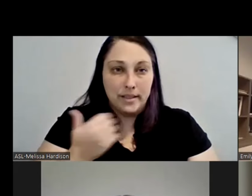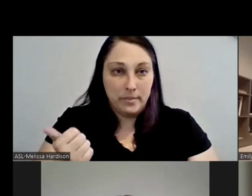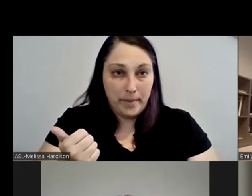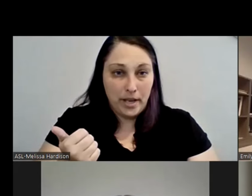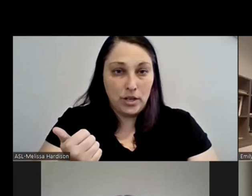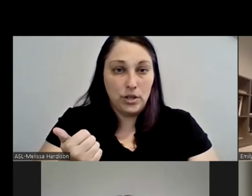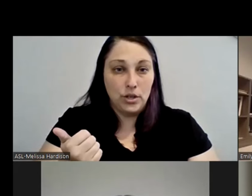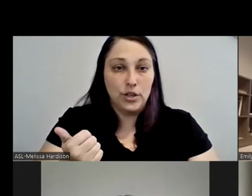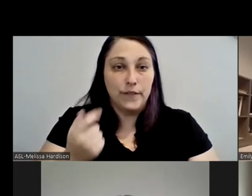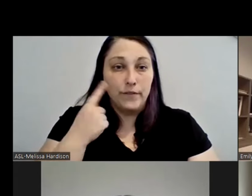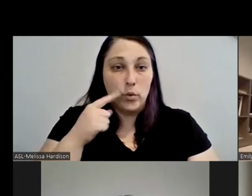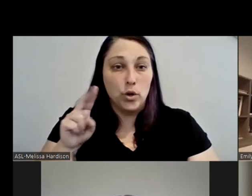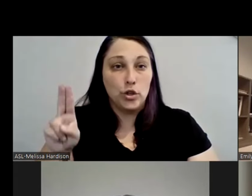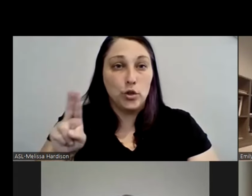Or to help connect individuals in programs that you have.